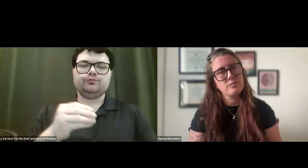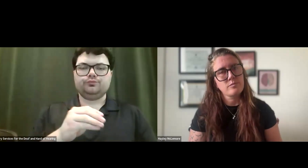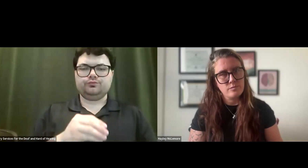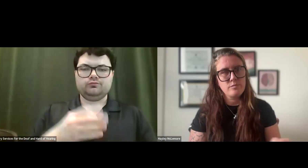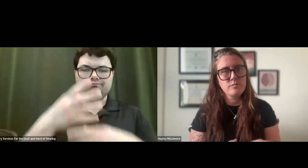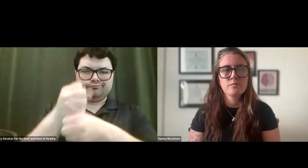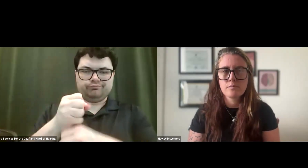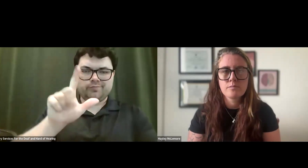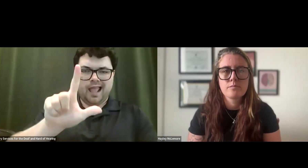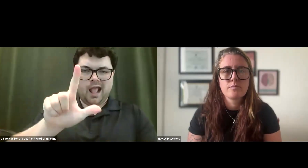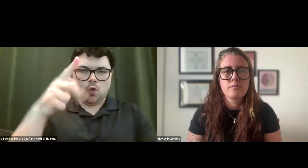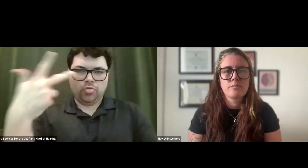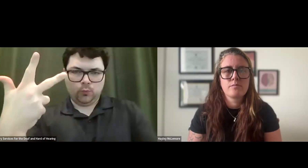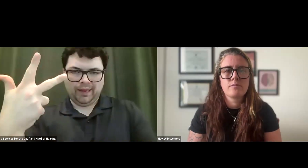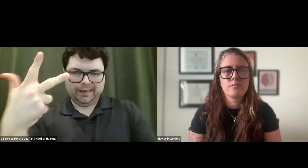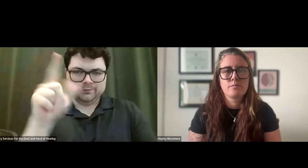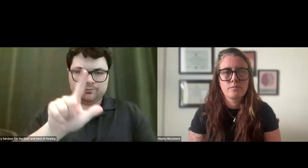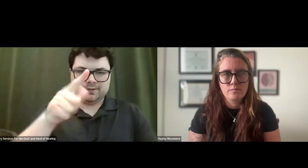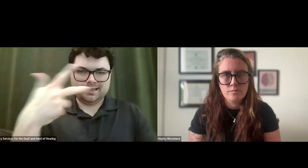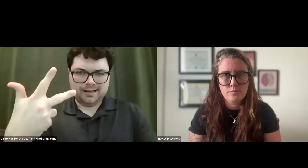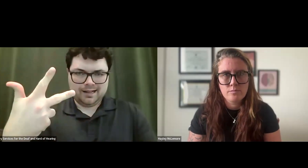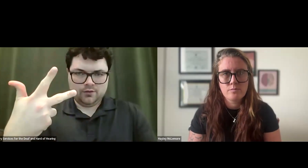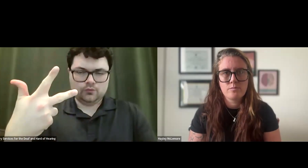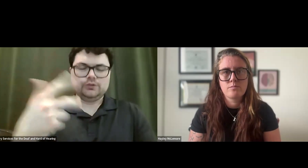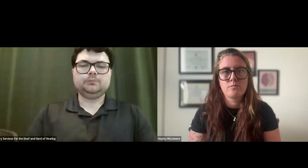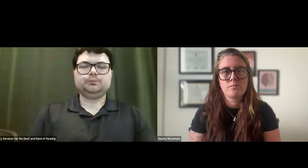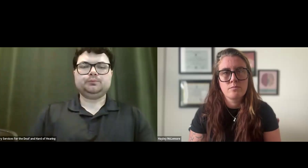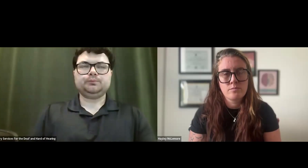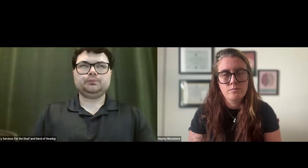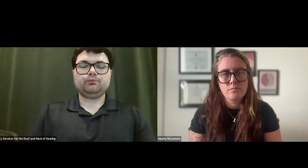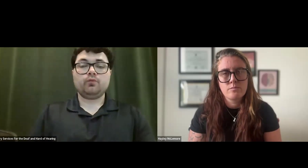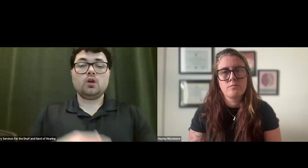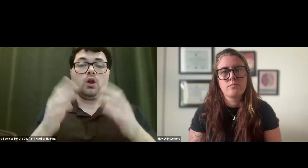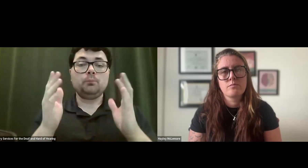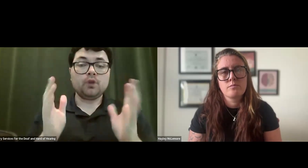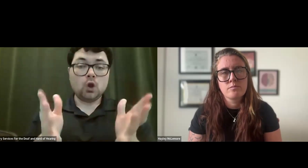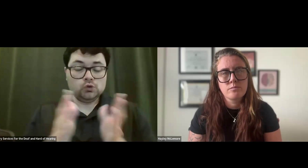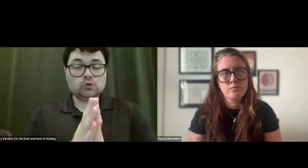This is our series called Library Lunch and Learn. Which we do L3 is the sign for that. Lunch and Learn.